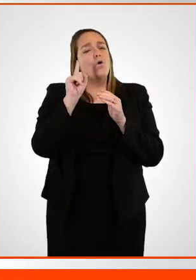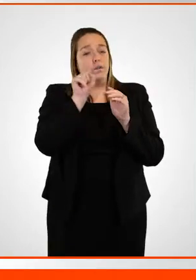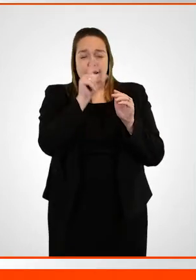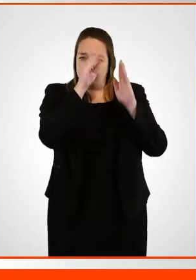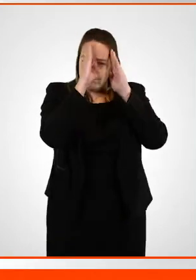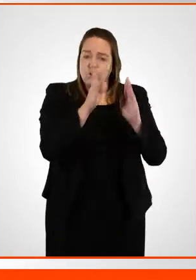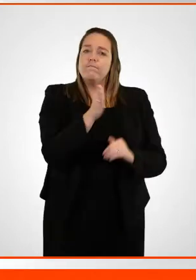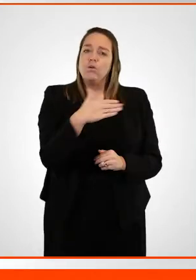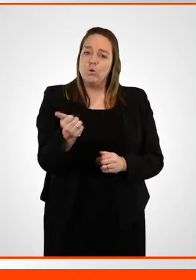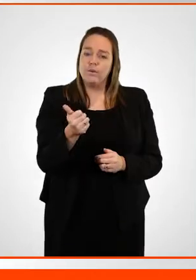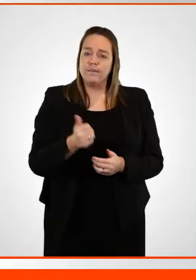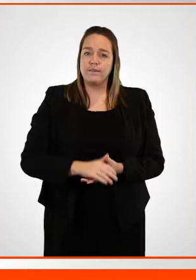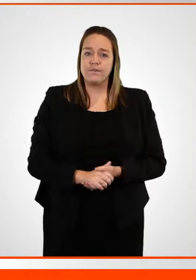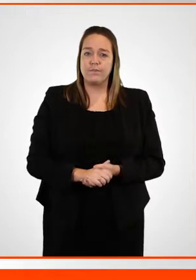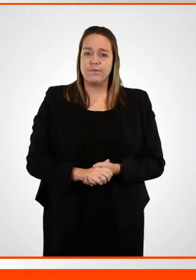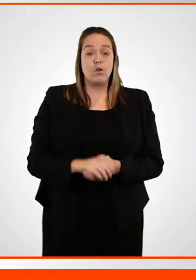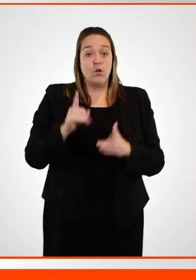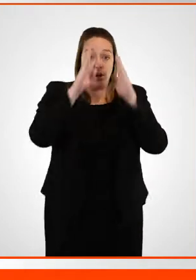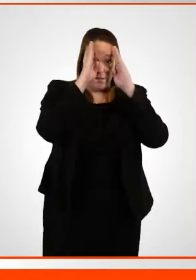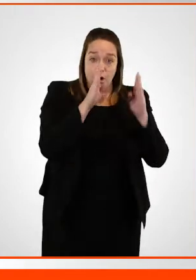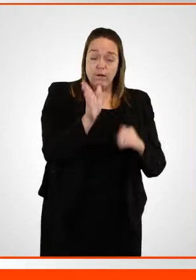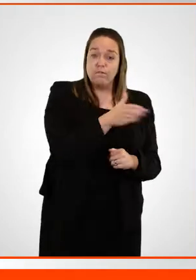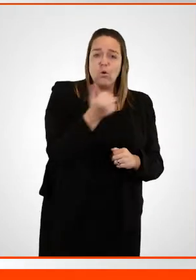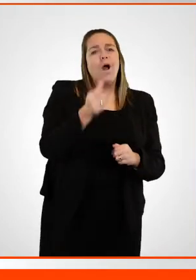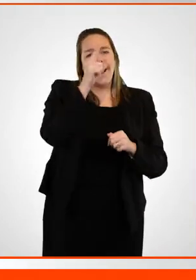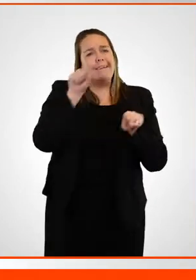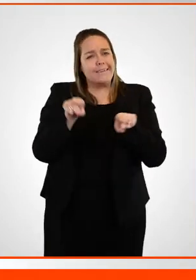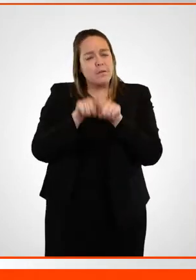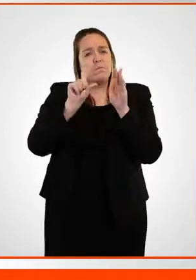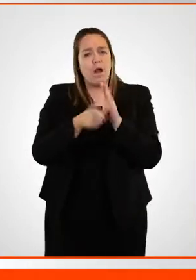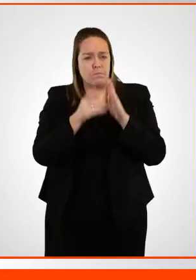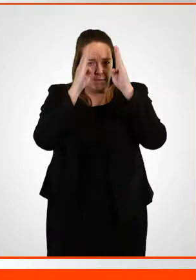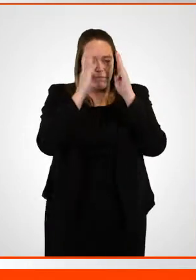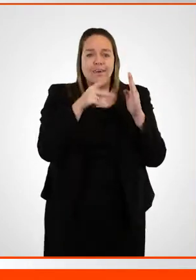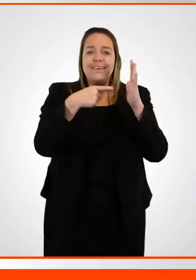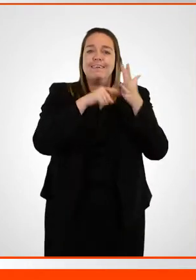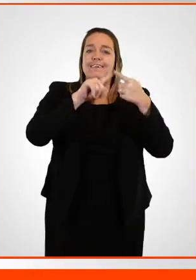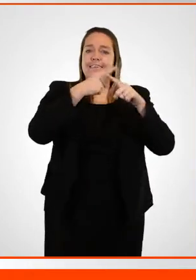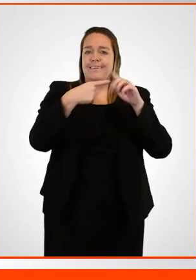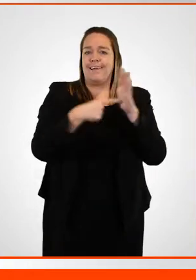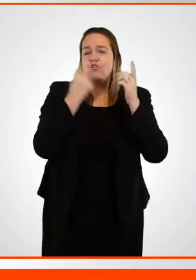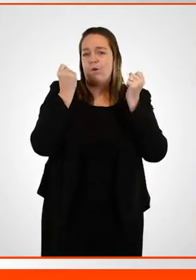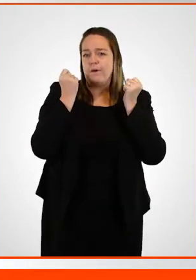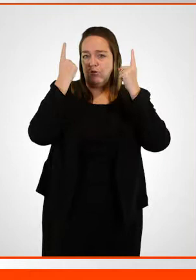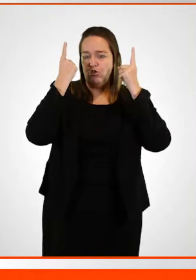Now, it doesn't mean that we can't also focus on text comprehension because that's always our goal, but what we want to do